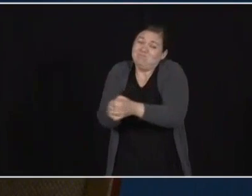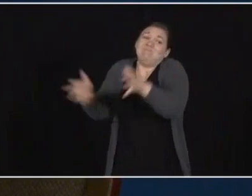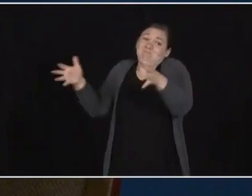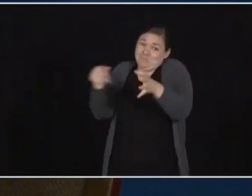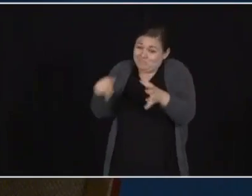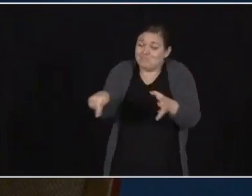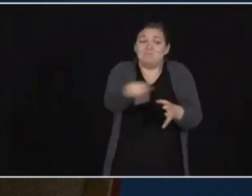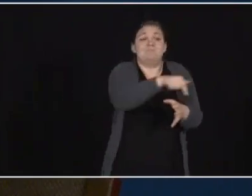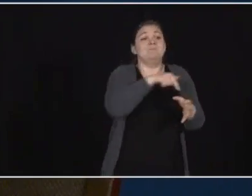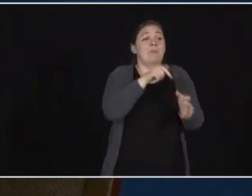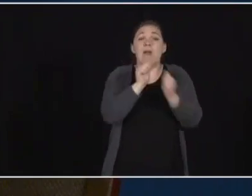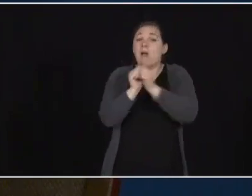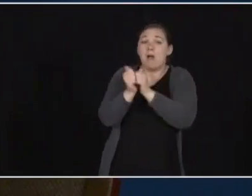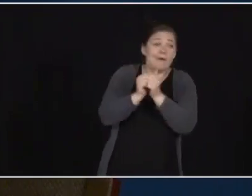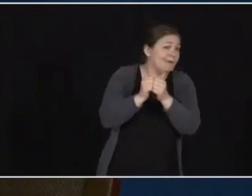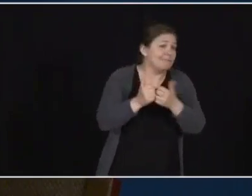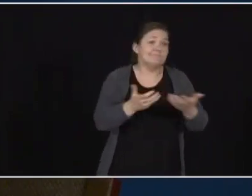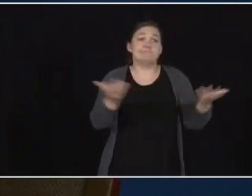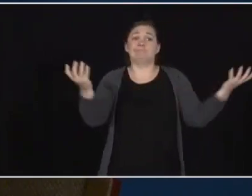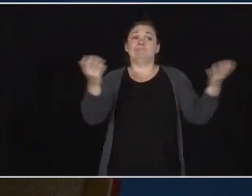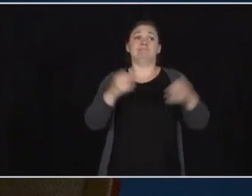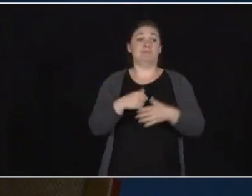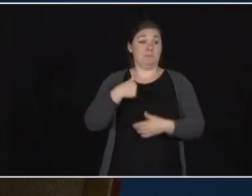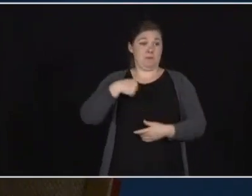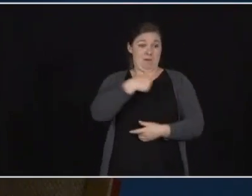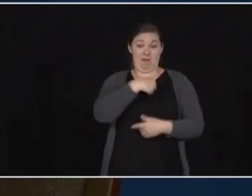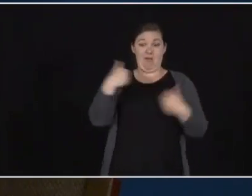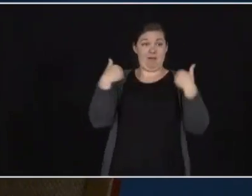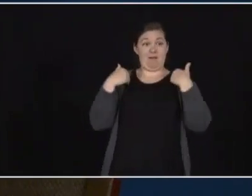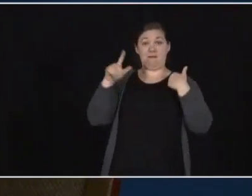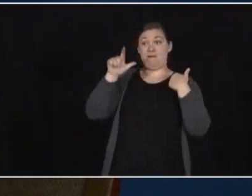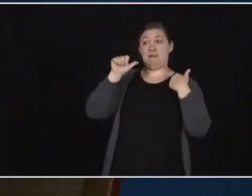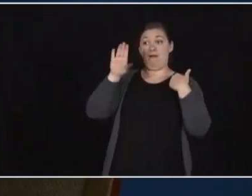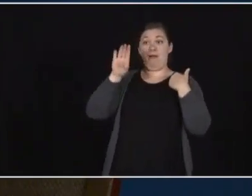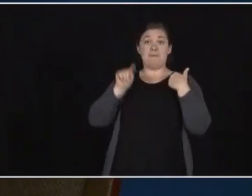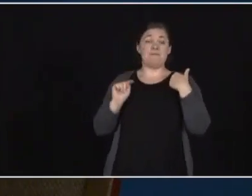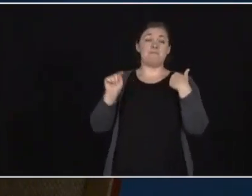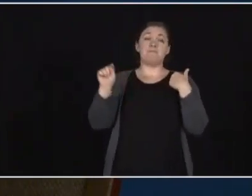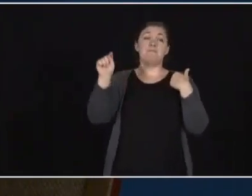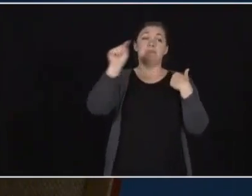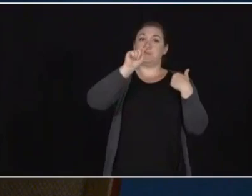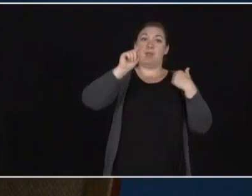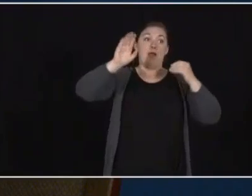do that through a number of ways Looking at a number of labs that are already out